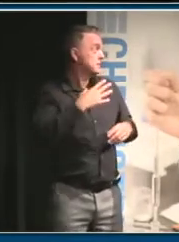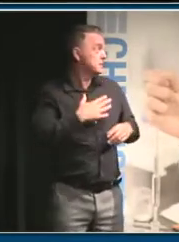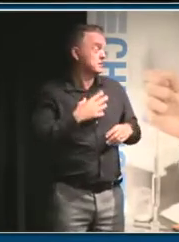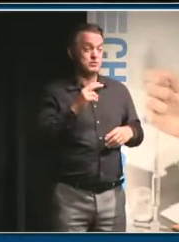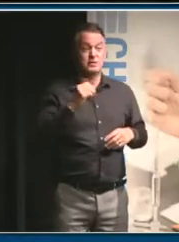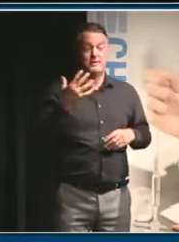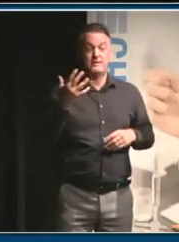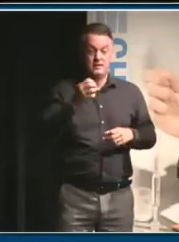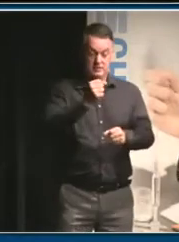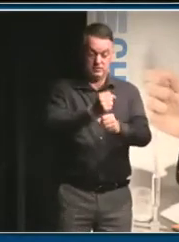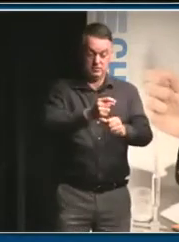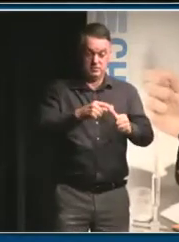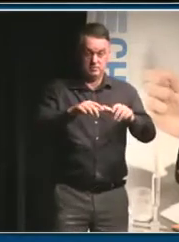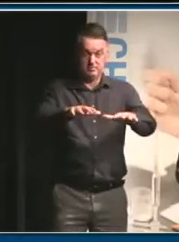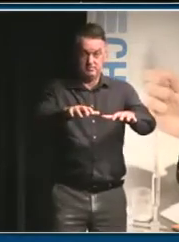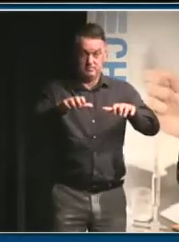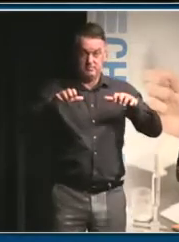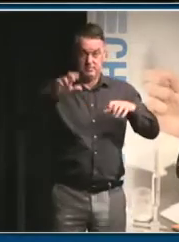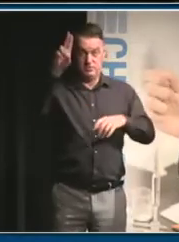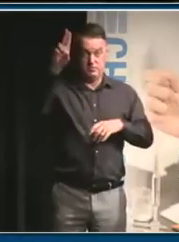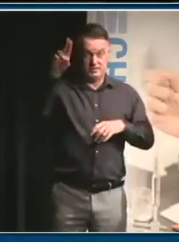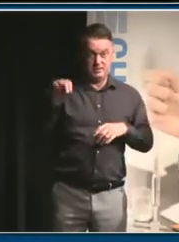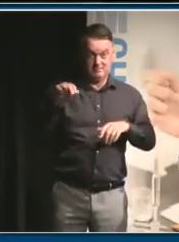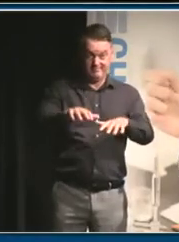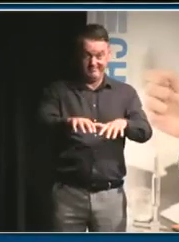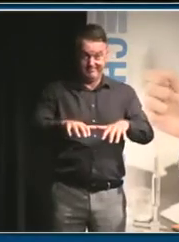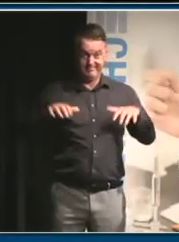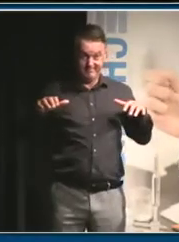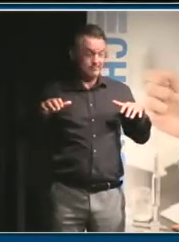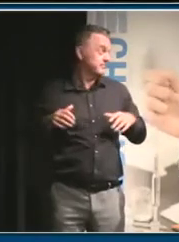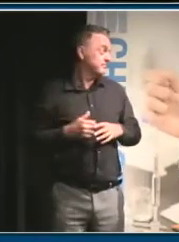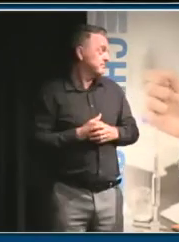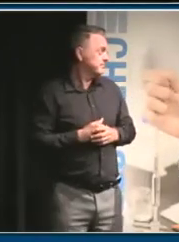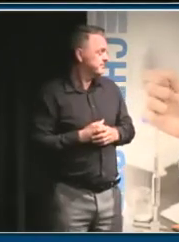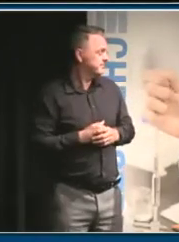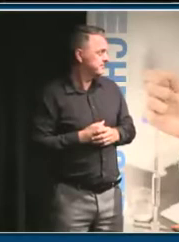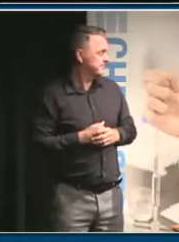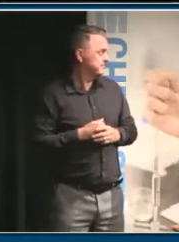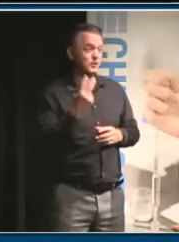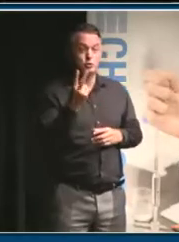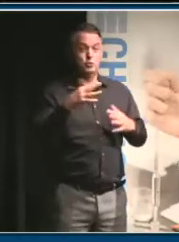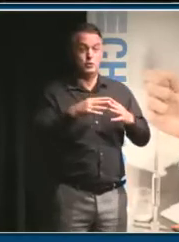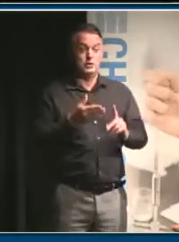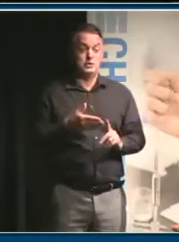General Assembly. My big head projected up there. What happened was two weeks earlier this show on